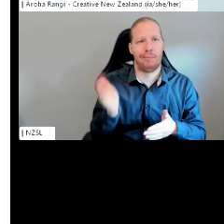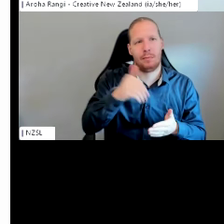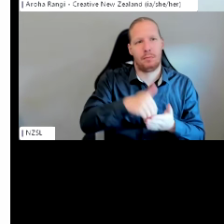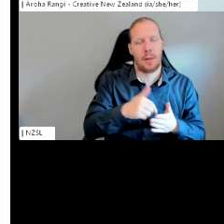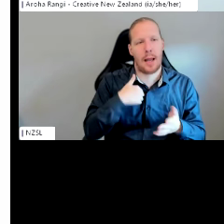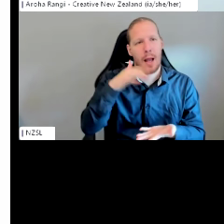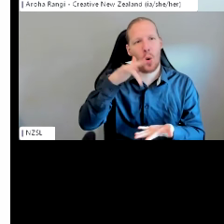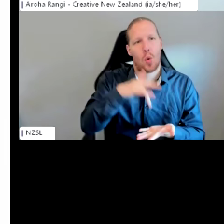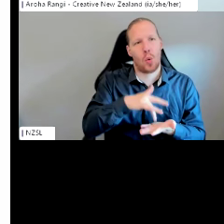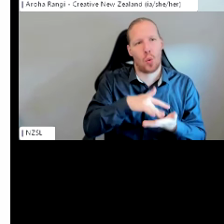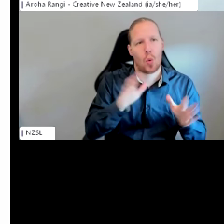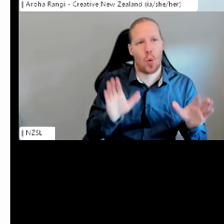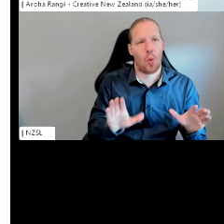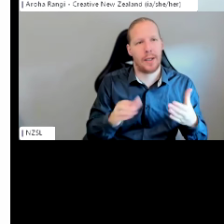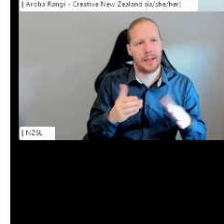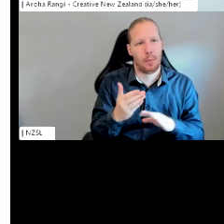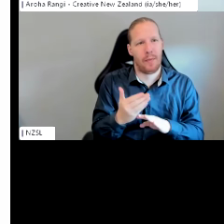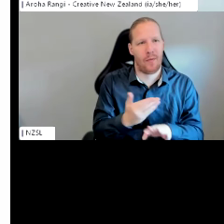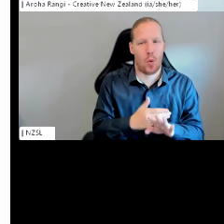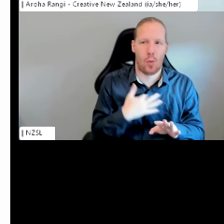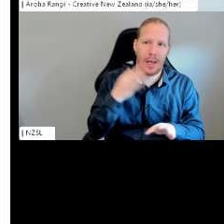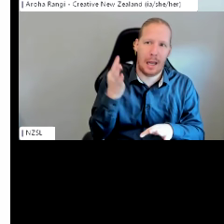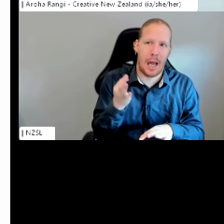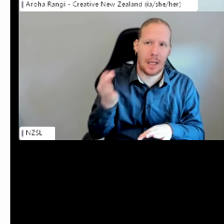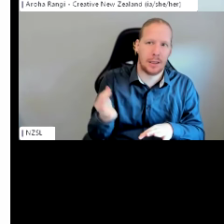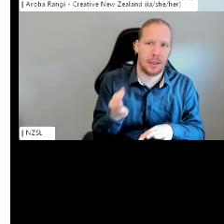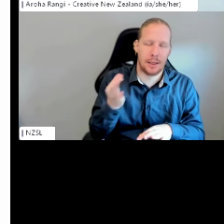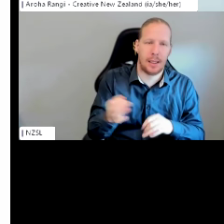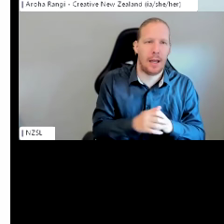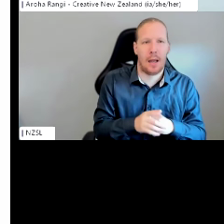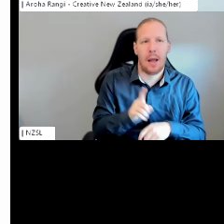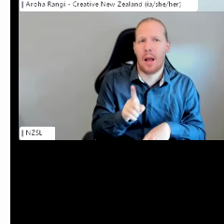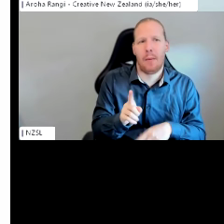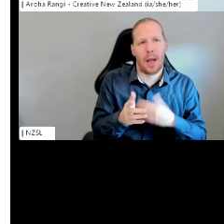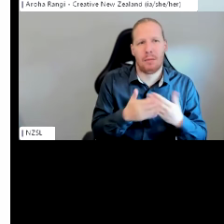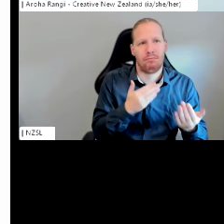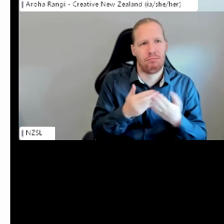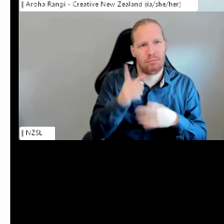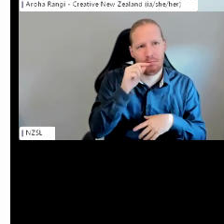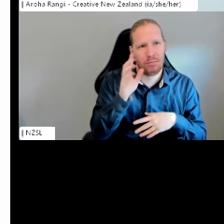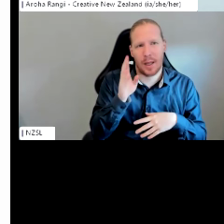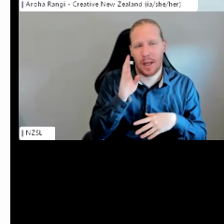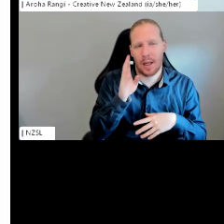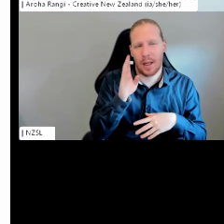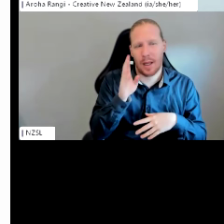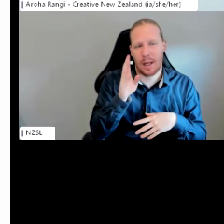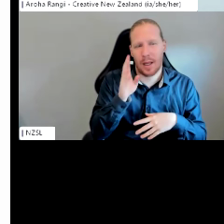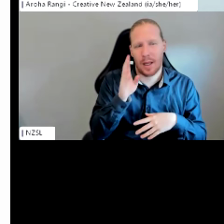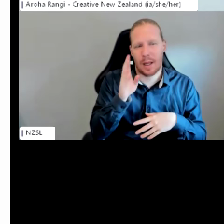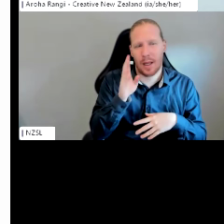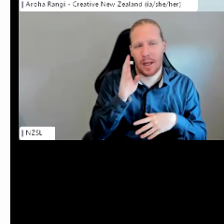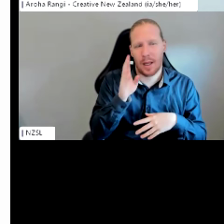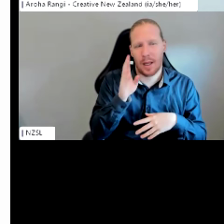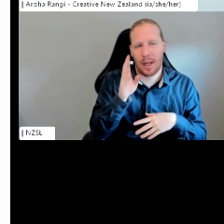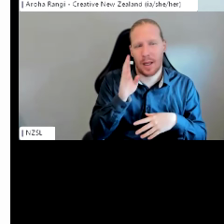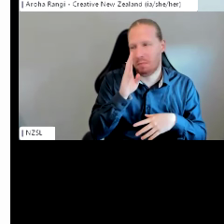kind of start to proposition them. um you could be propositioning people on their first visit. Um and